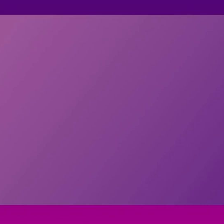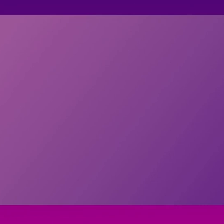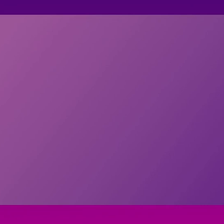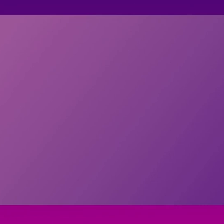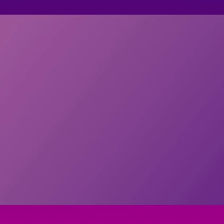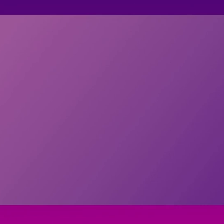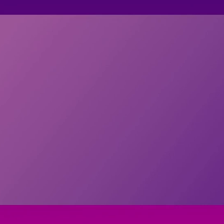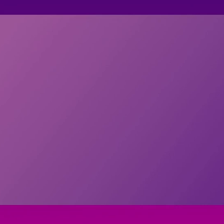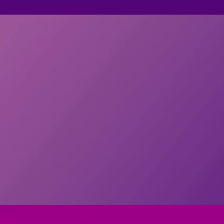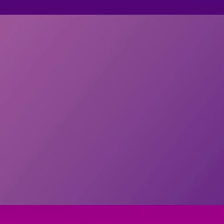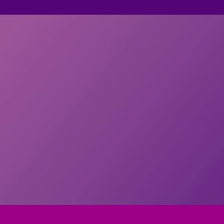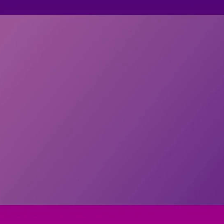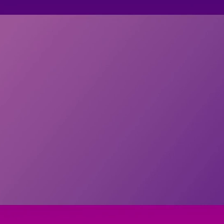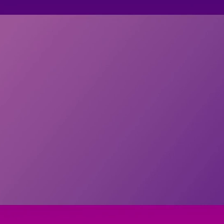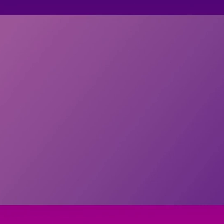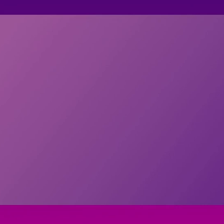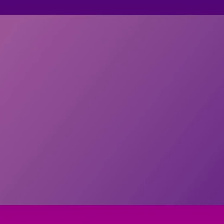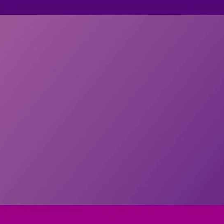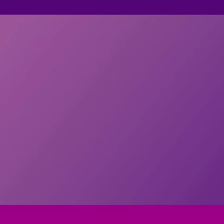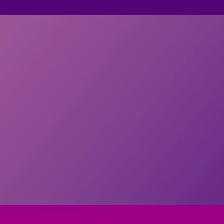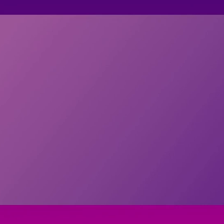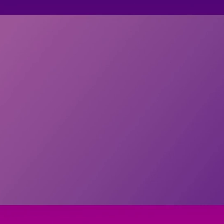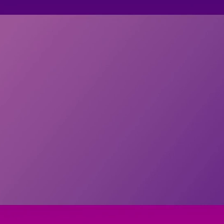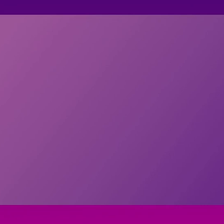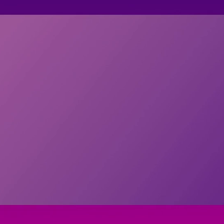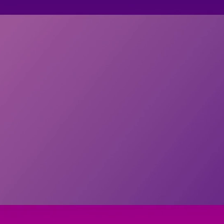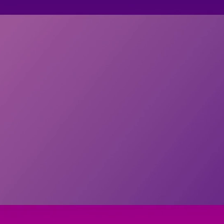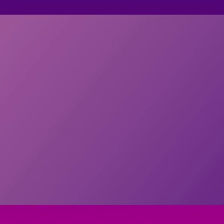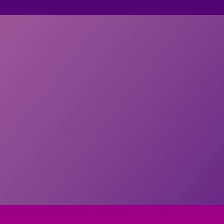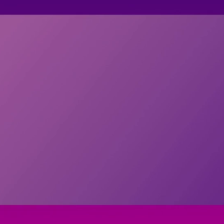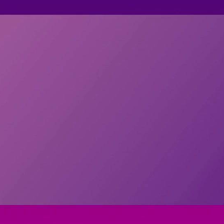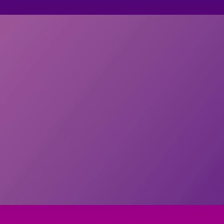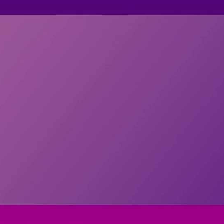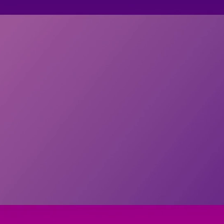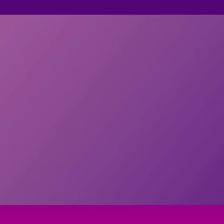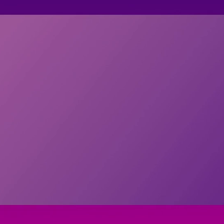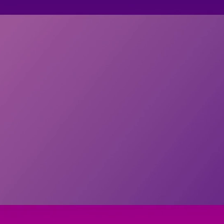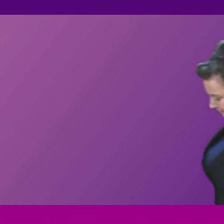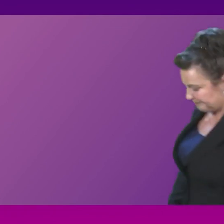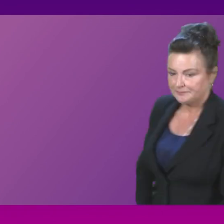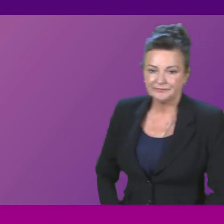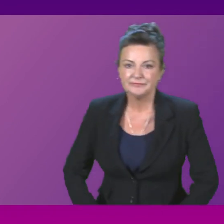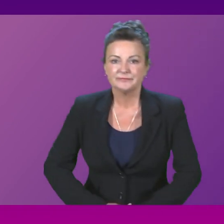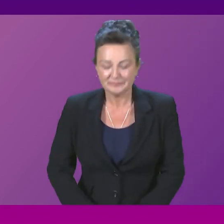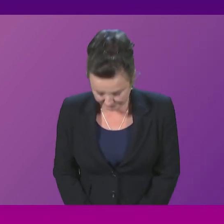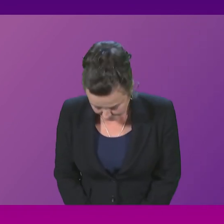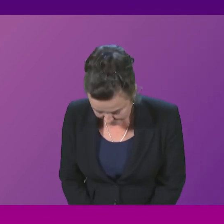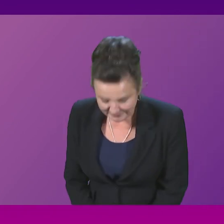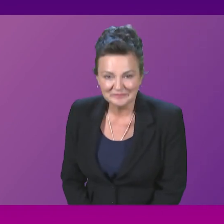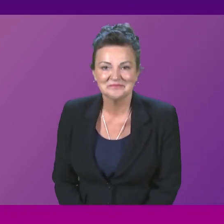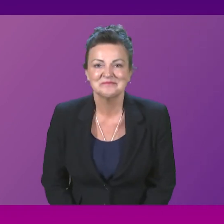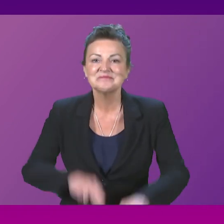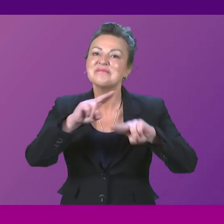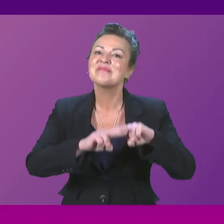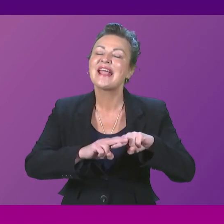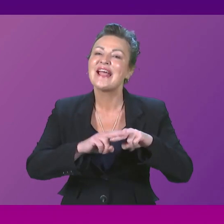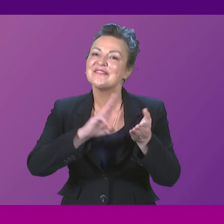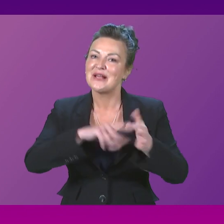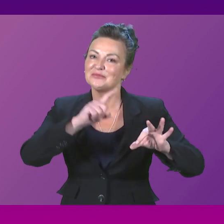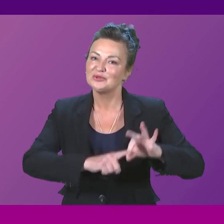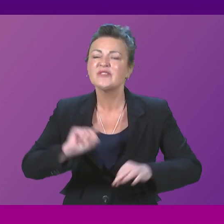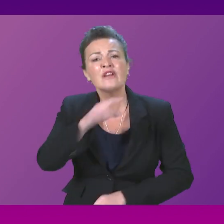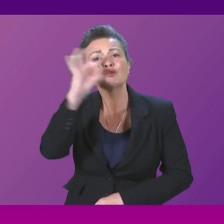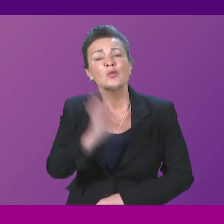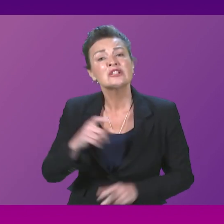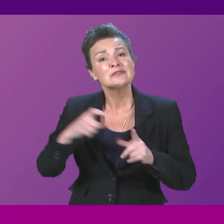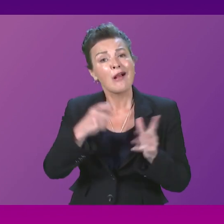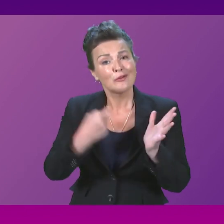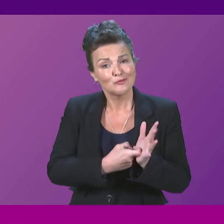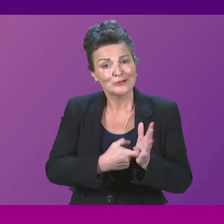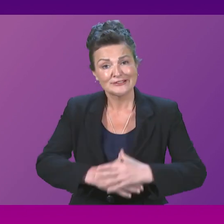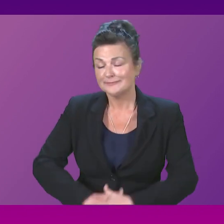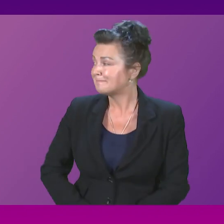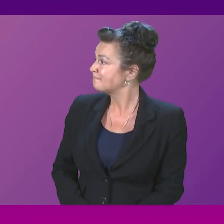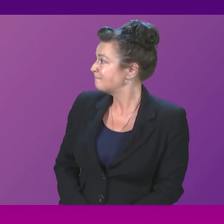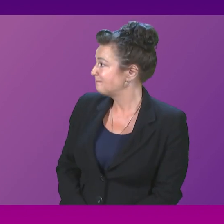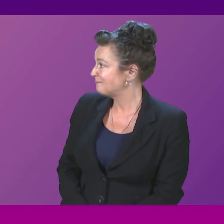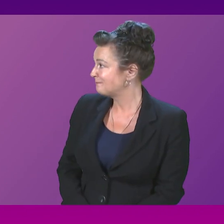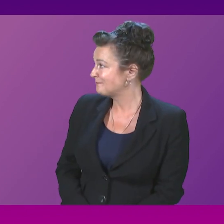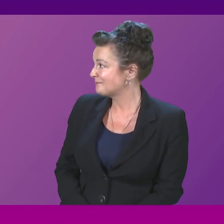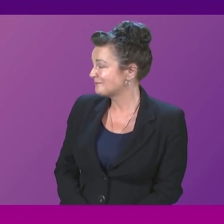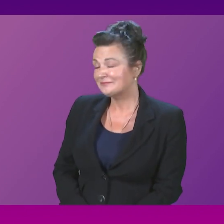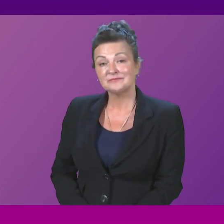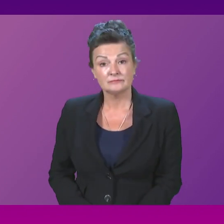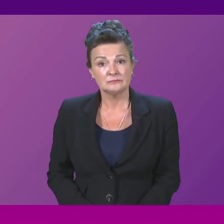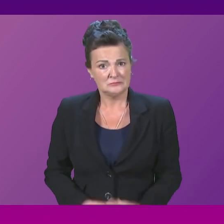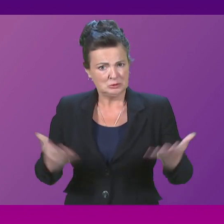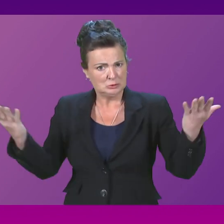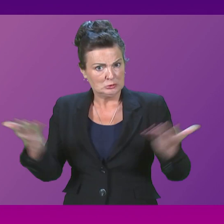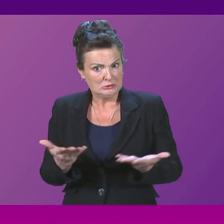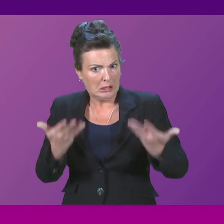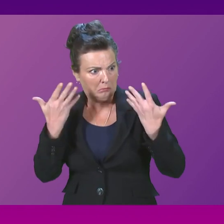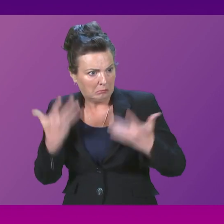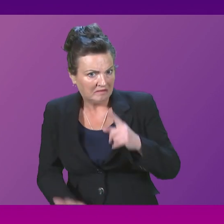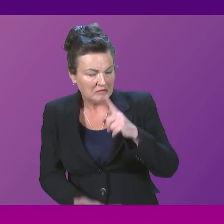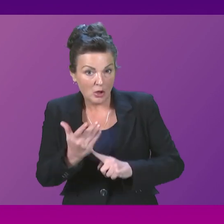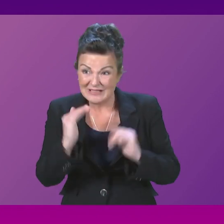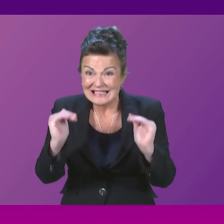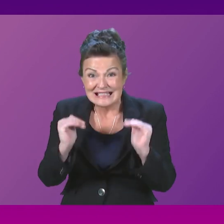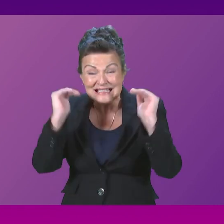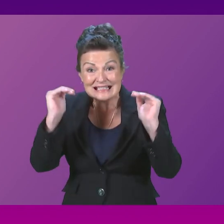Today, it has been revealed that senior European Union officials said this about the Scottish